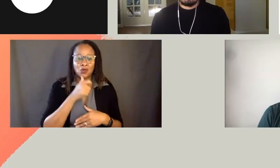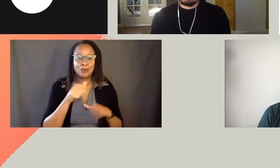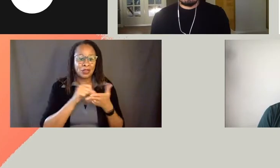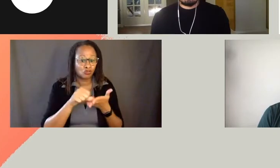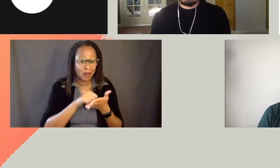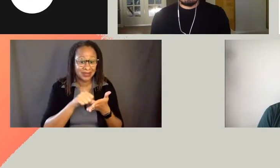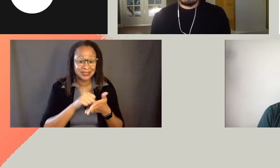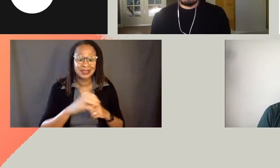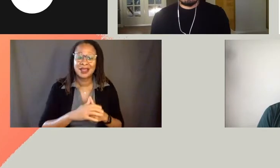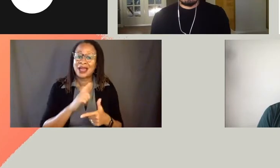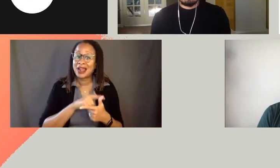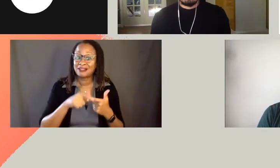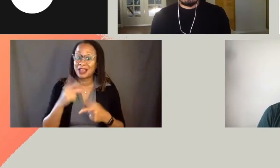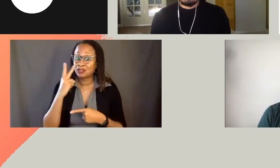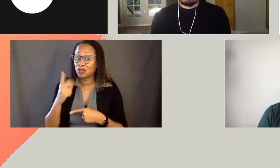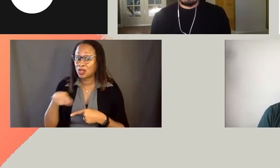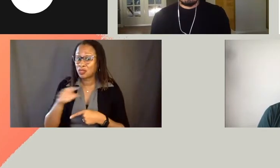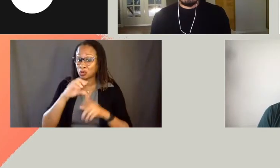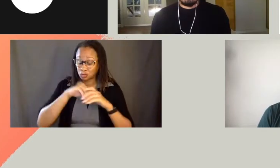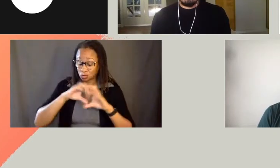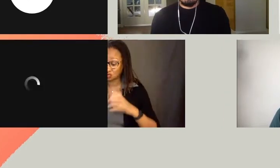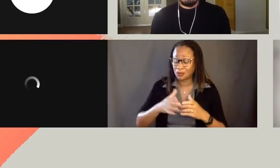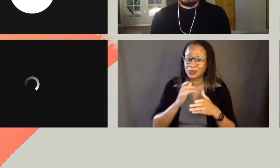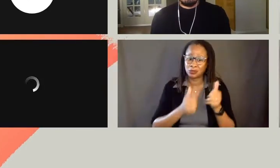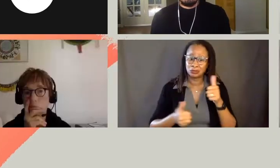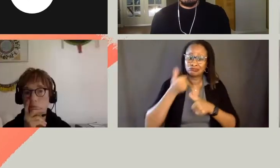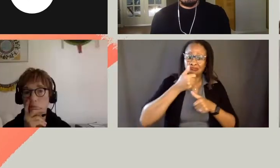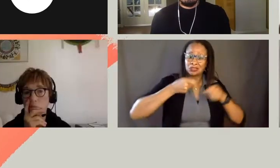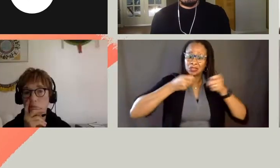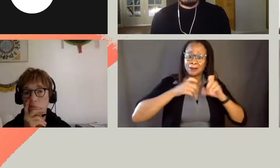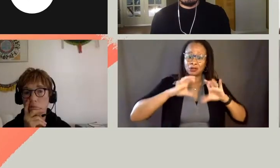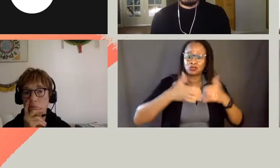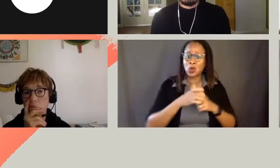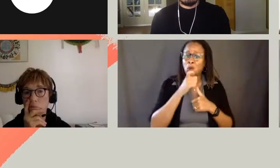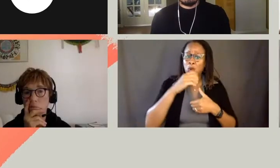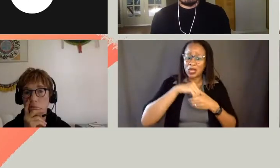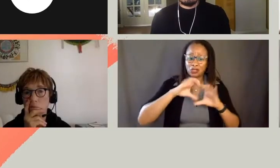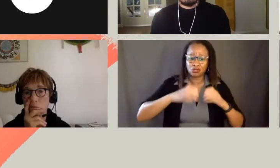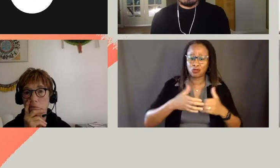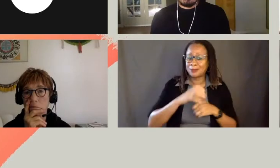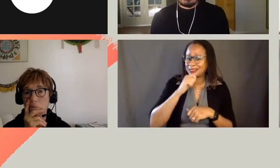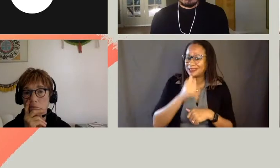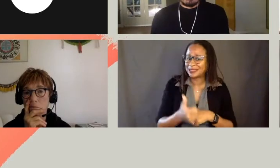And to look even within those groups, those dominant groups, like who within the dominant group has not been included.